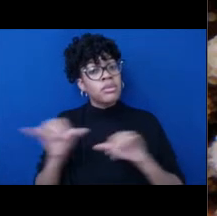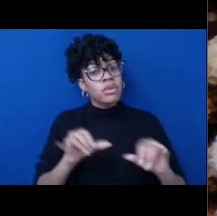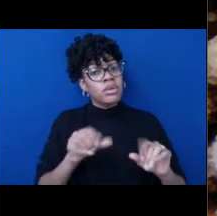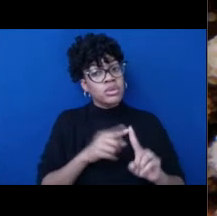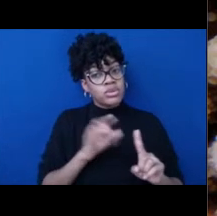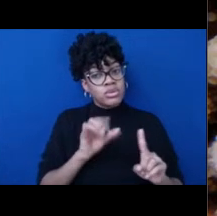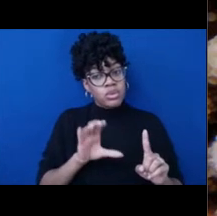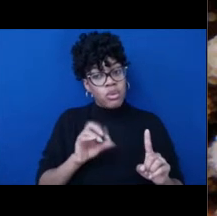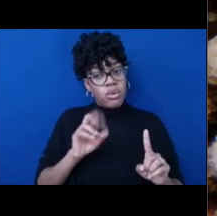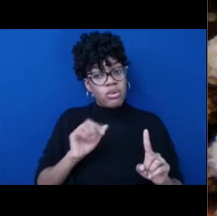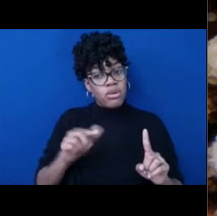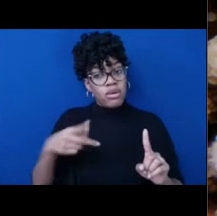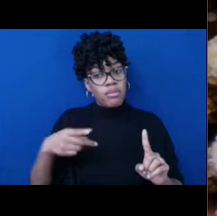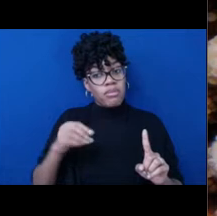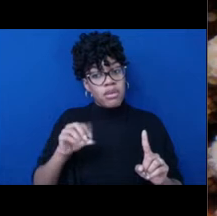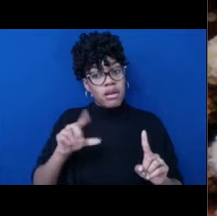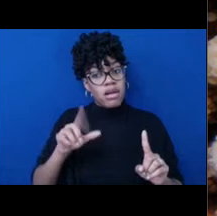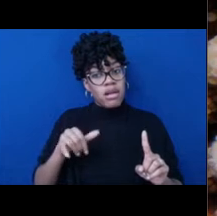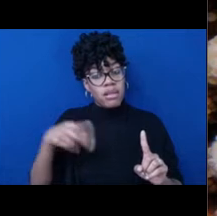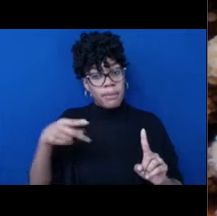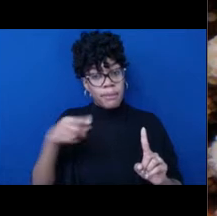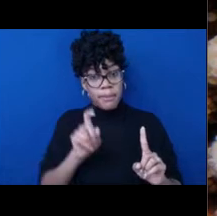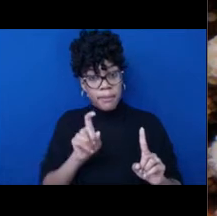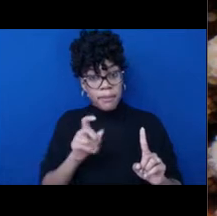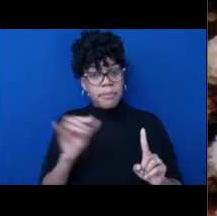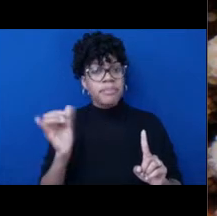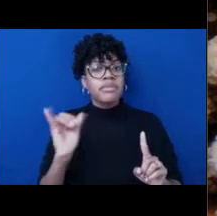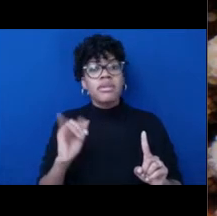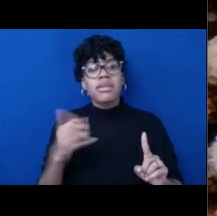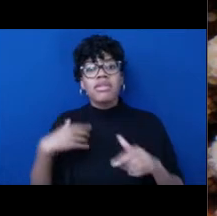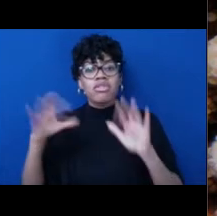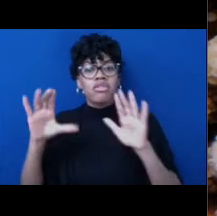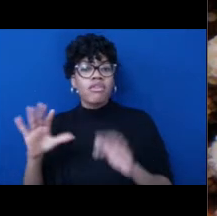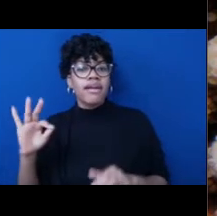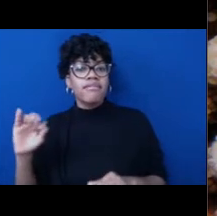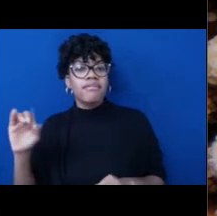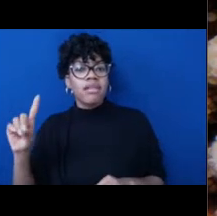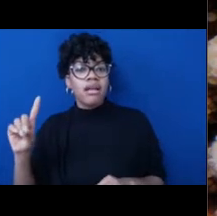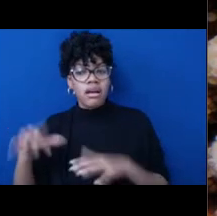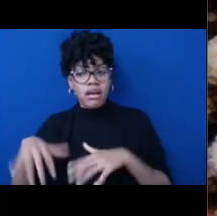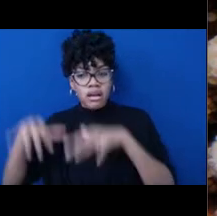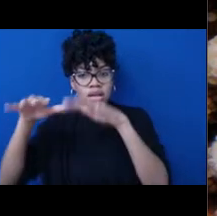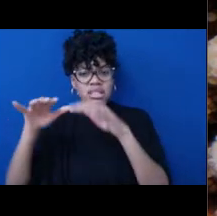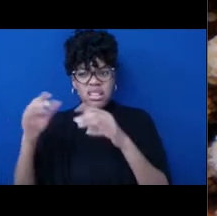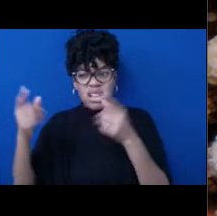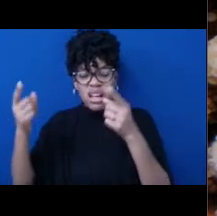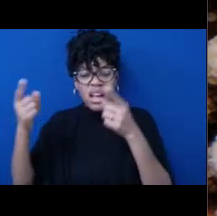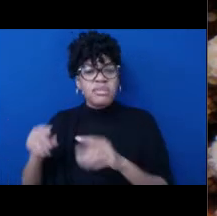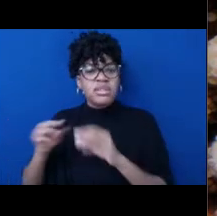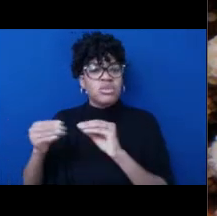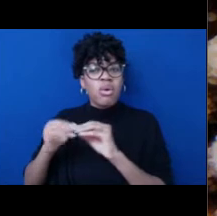like how the great flood is told across Mesopotamia? That is a wonderful question, Victoria.